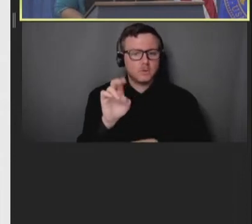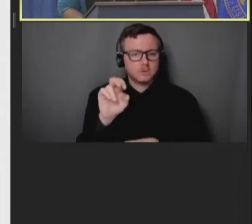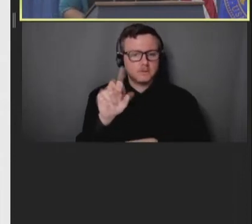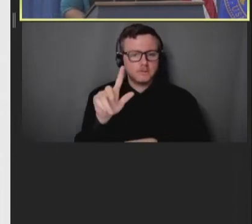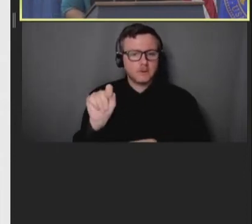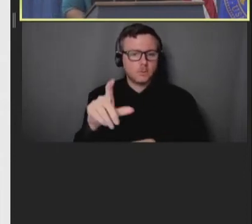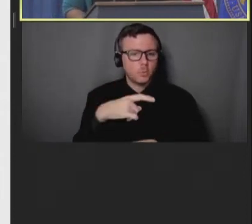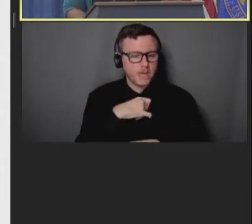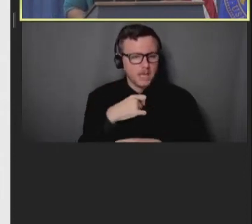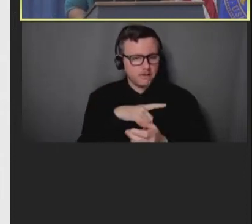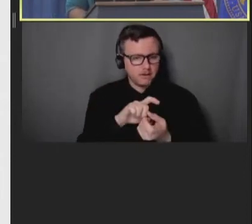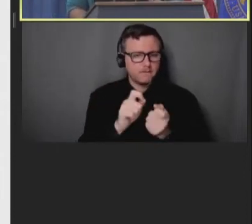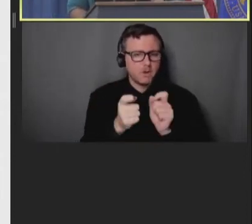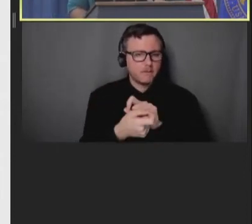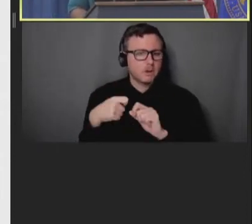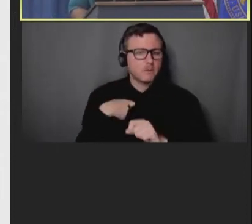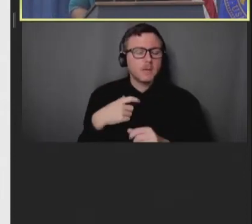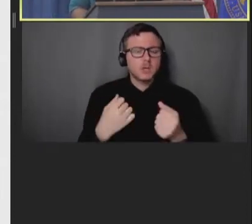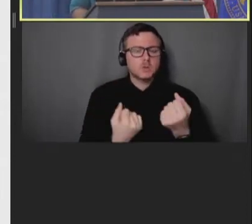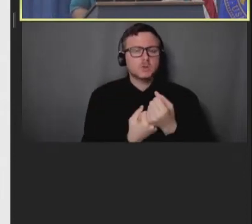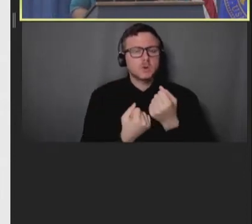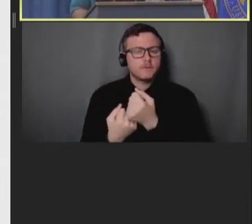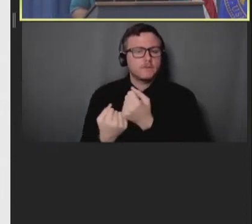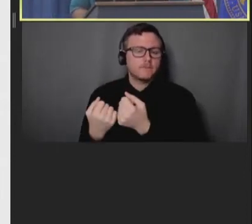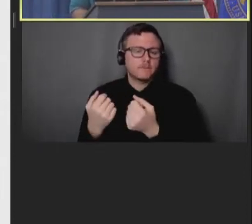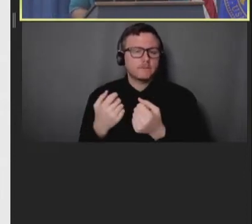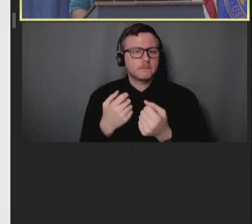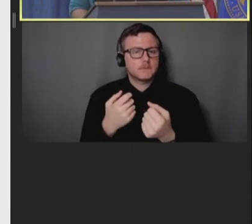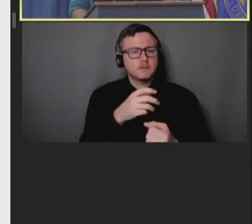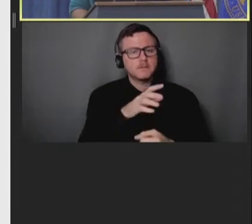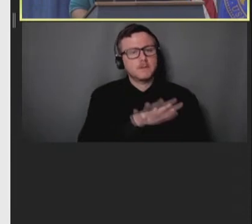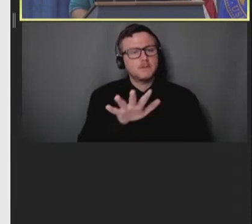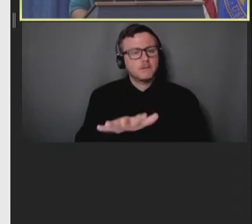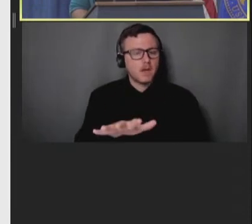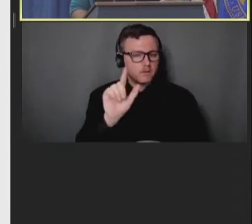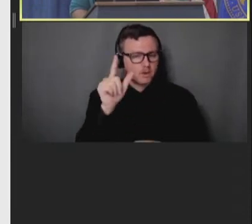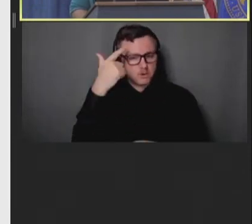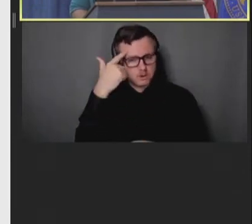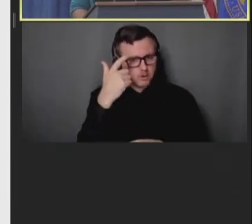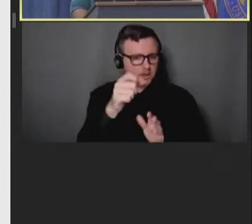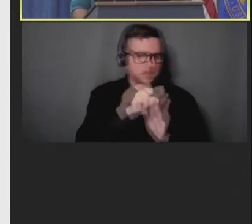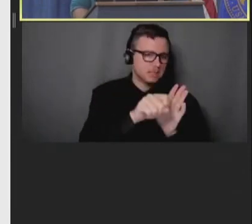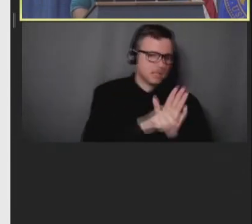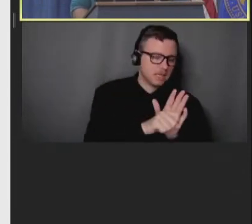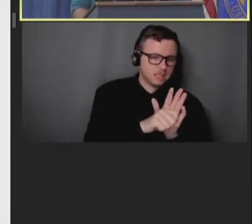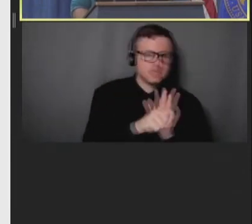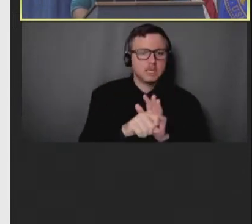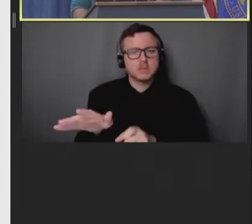that serves 55 governors, that's states and territories, so we have Guam, American Samoa,